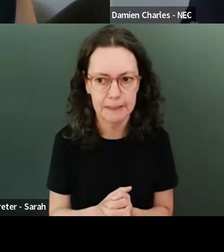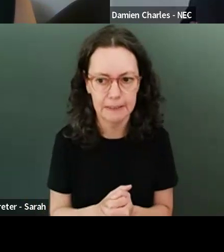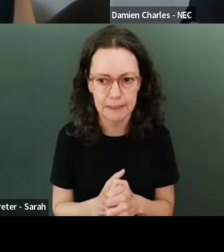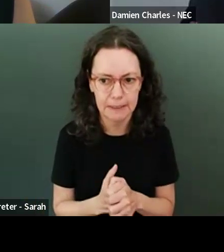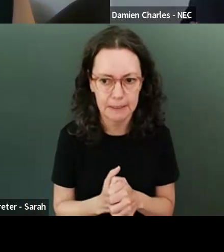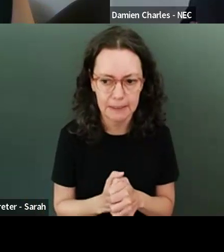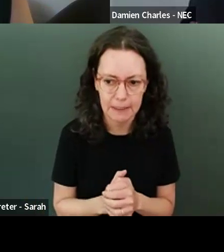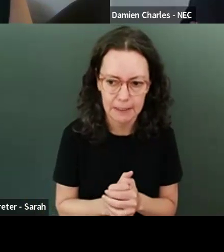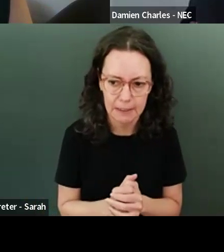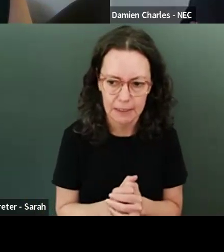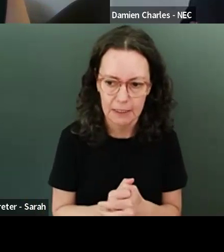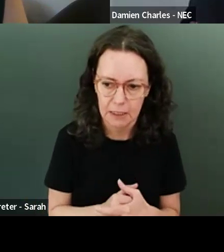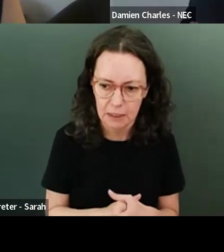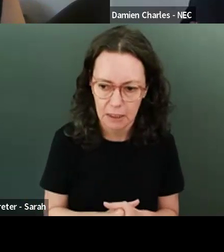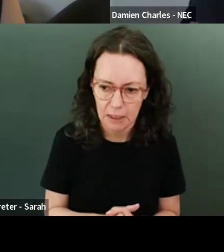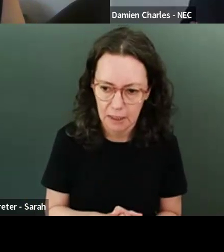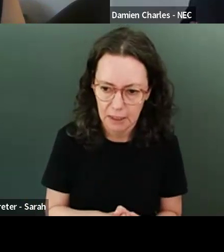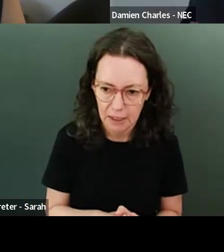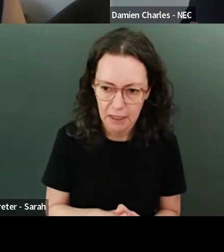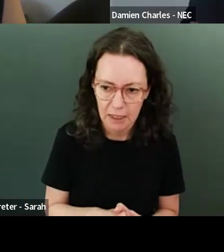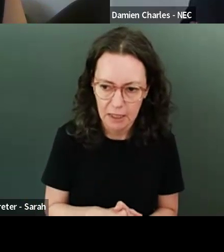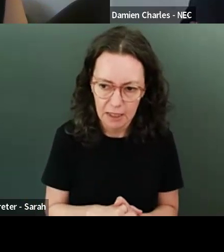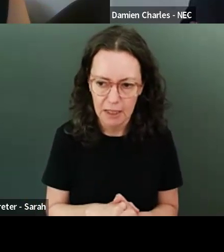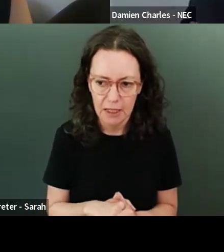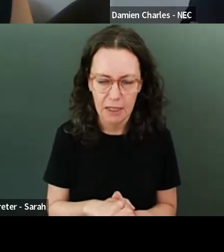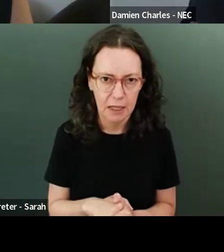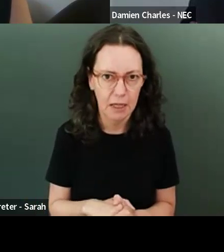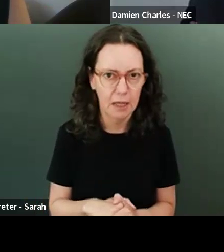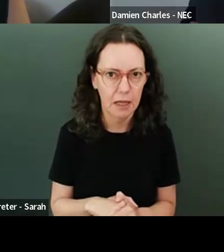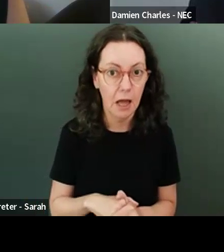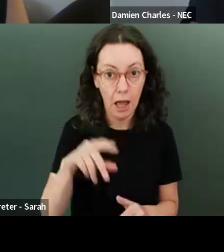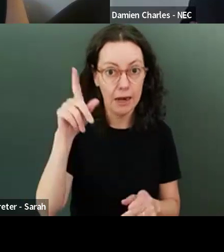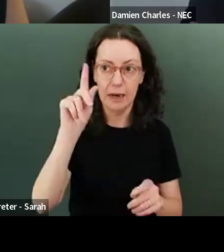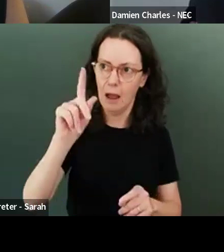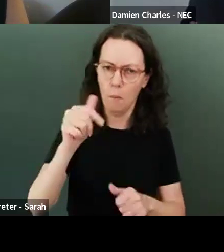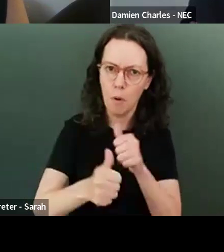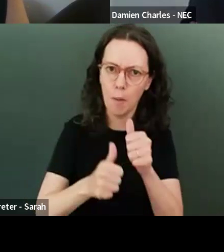know that people will also move through